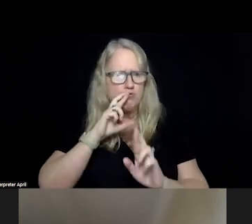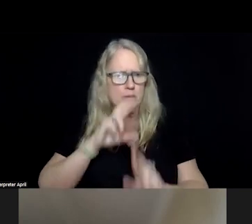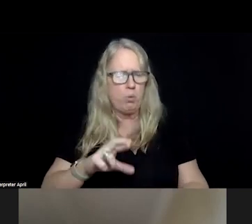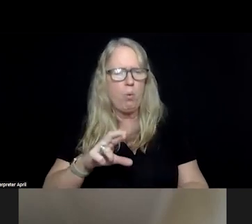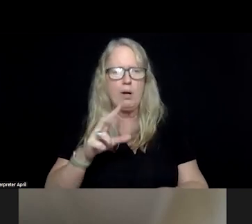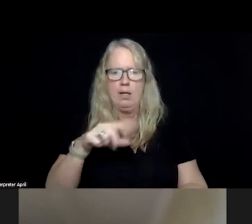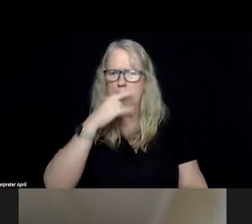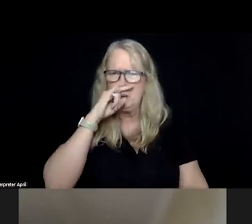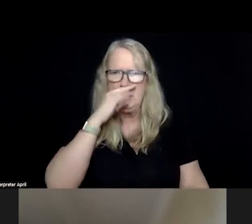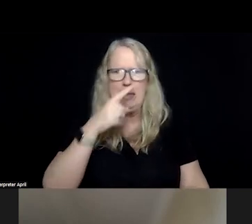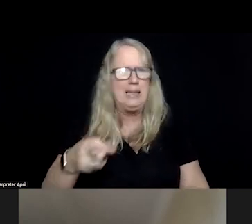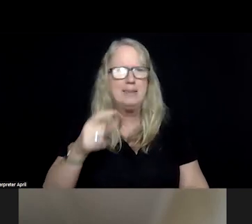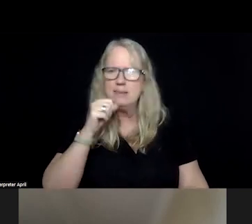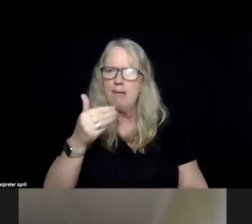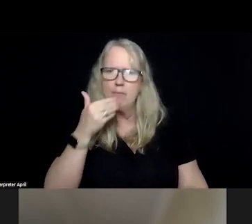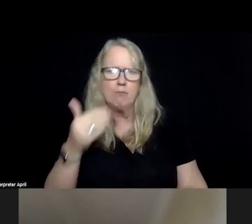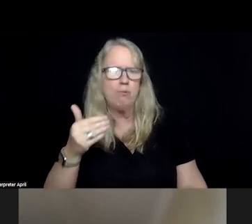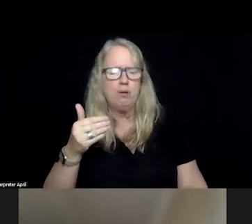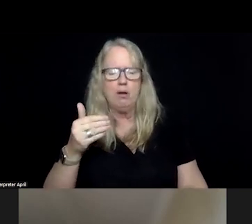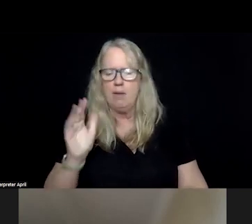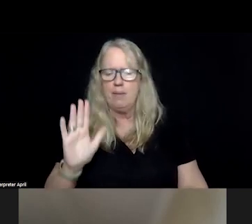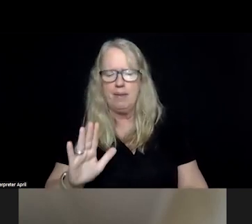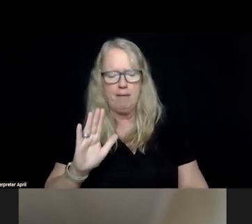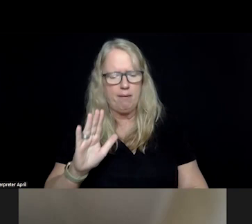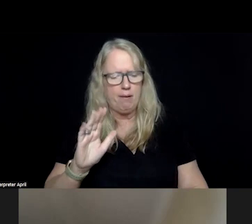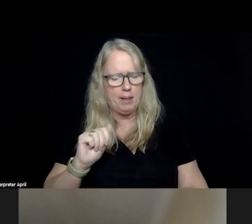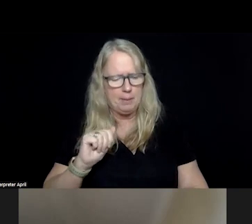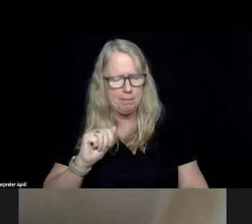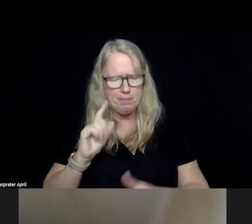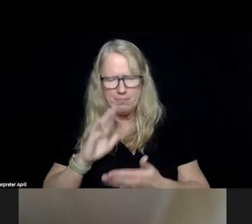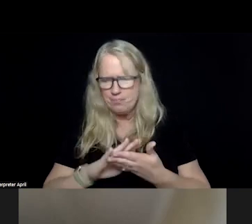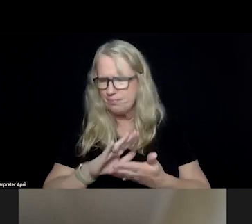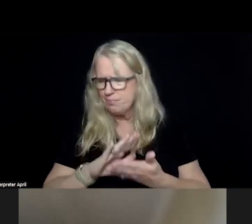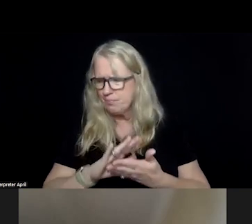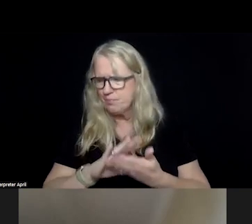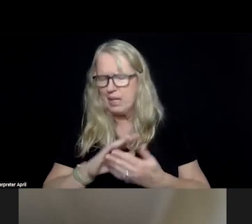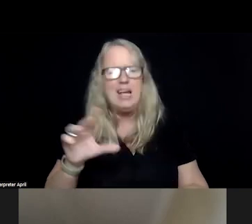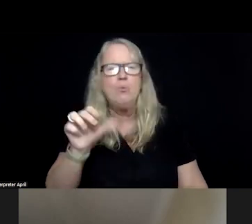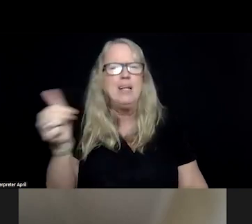DID POORER ON ONE OF THEIR -- ONE OF THEIR STANDARDIZED TESTS AND